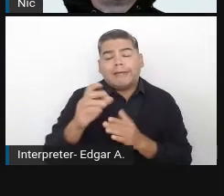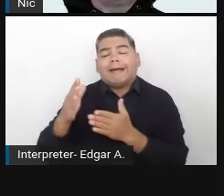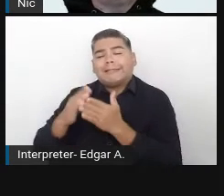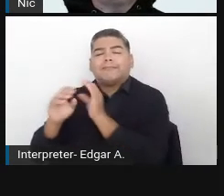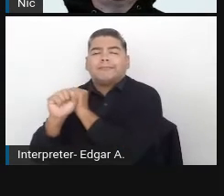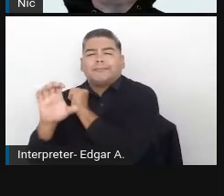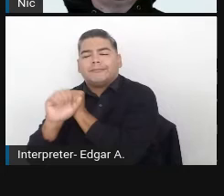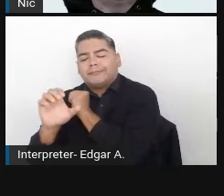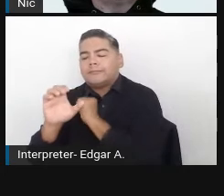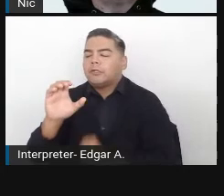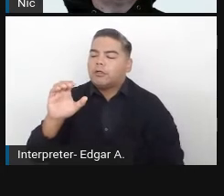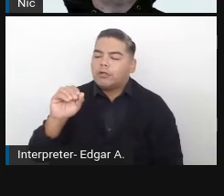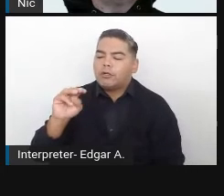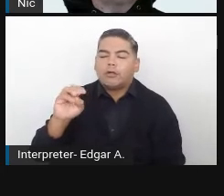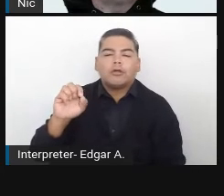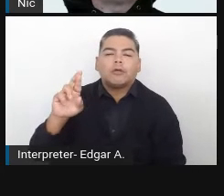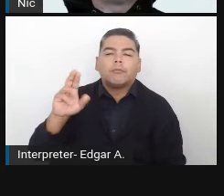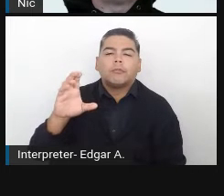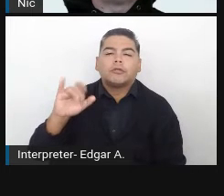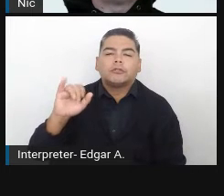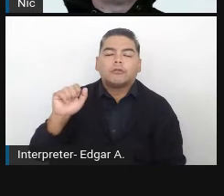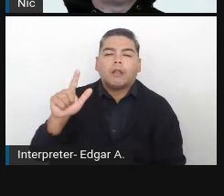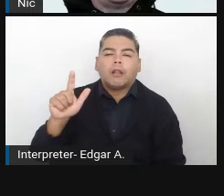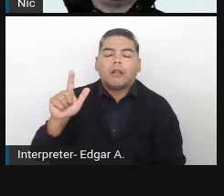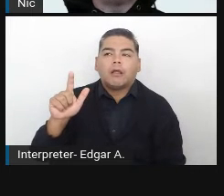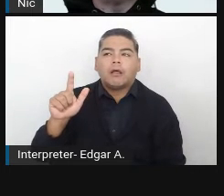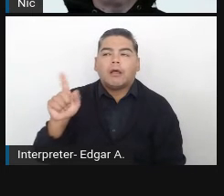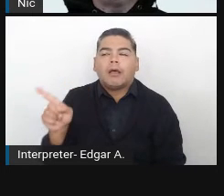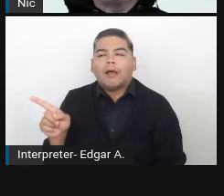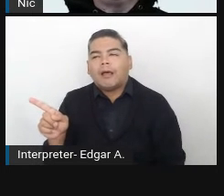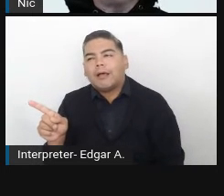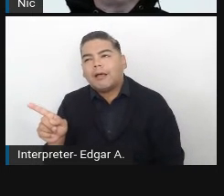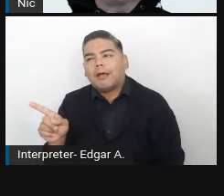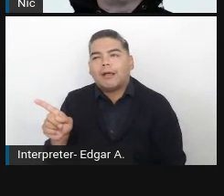The commercial offerings were almost amusing.